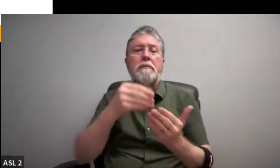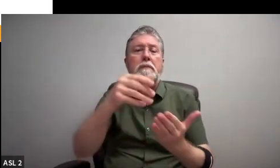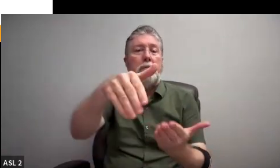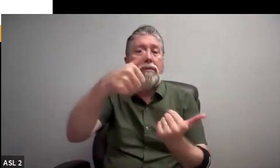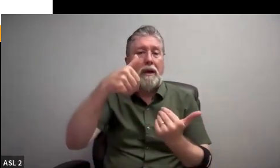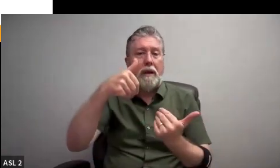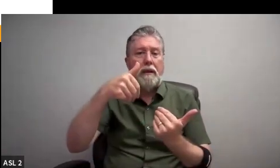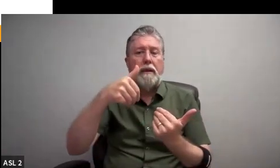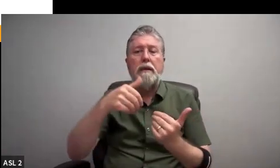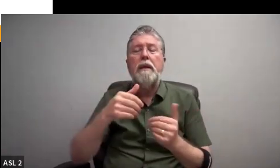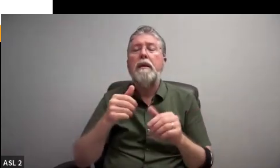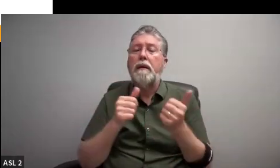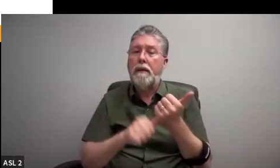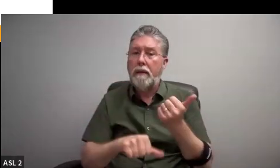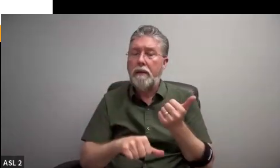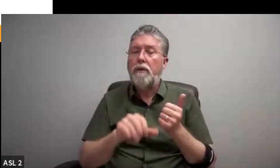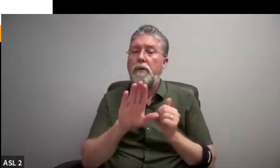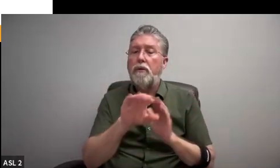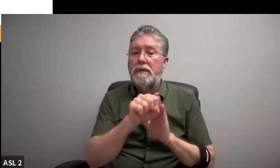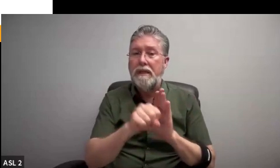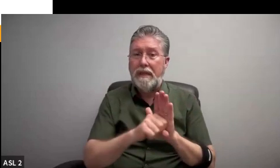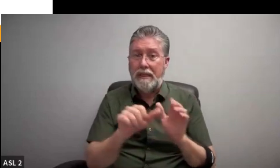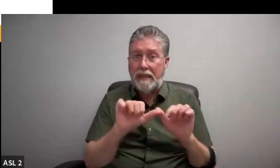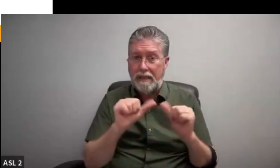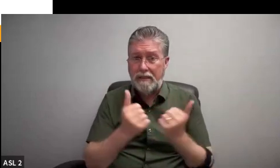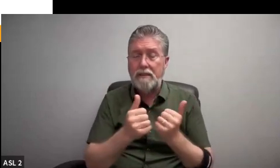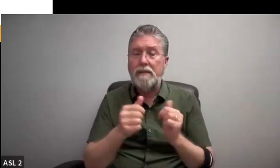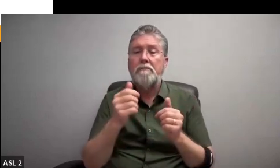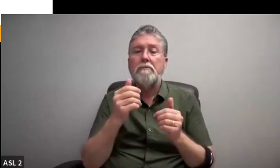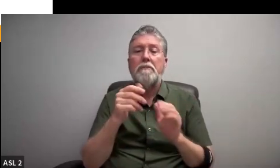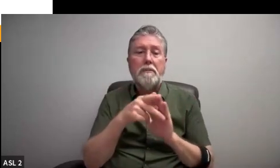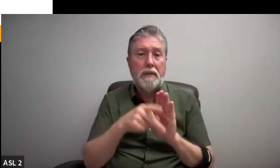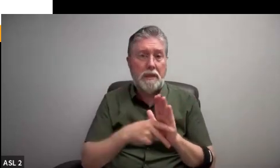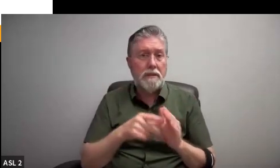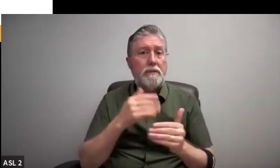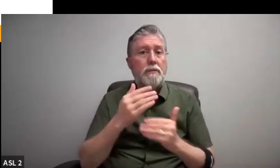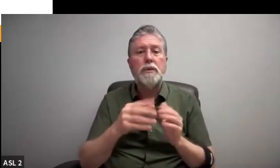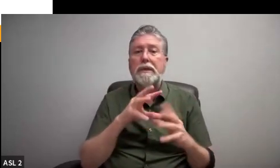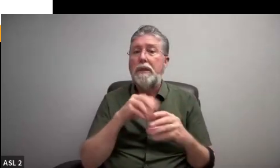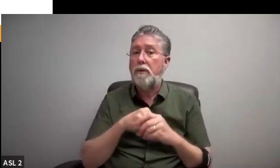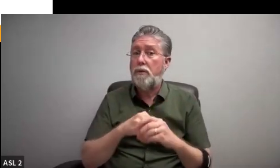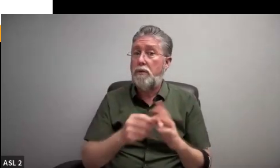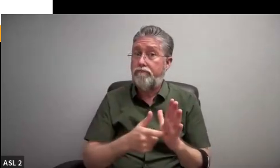subject to the state agency's policies and procedures which must include the following: